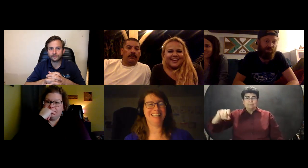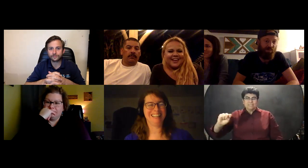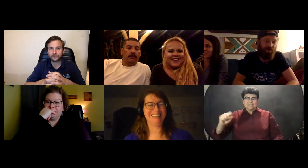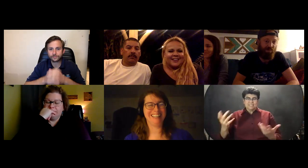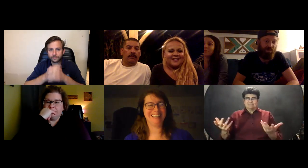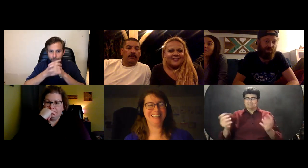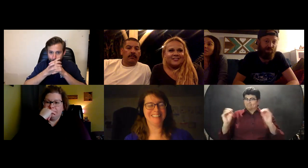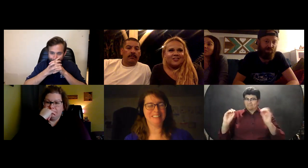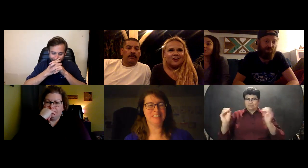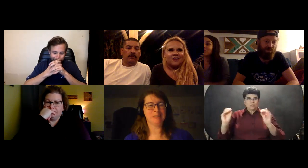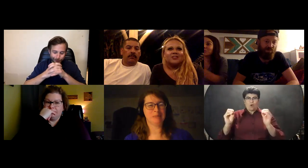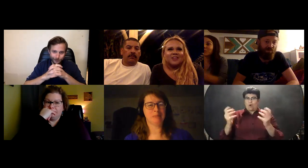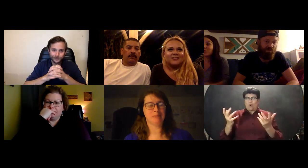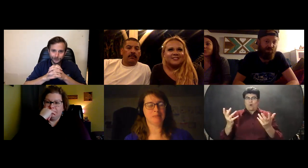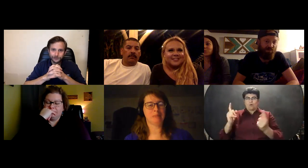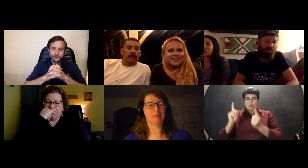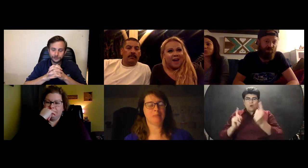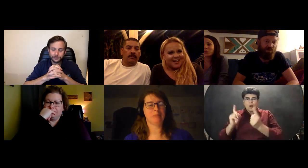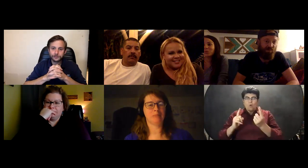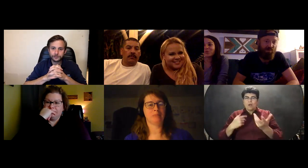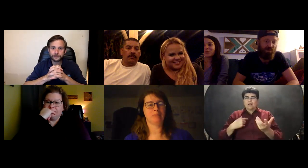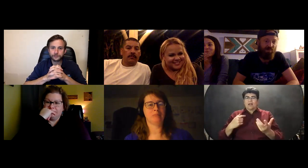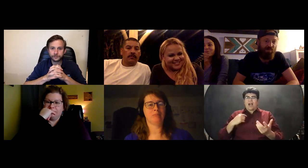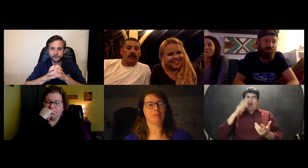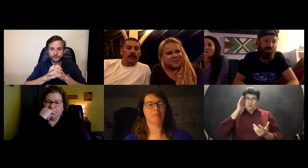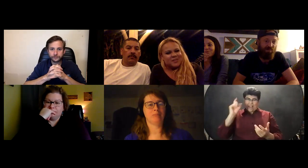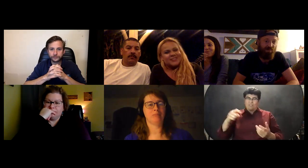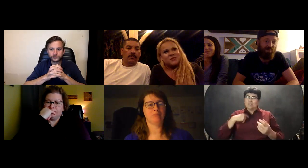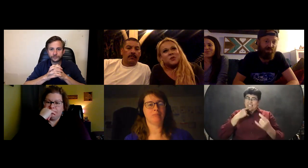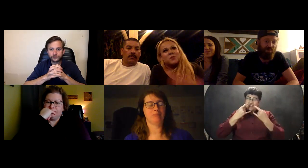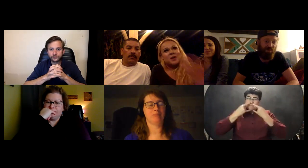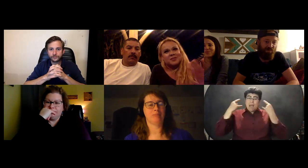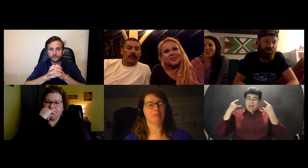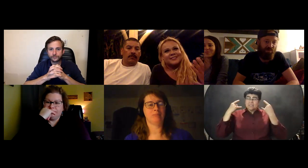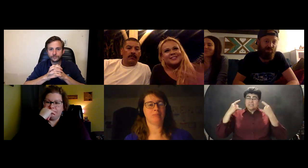and i would also have to say the